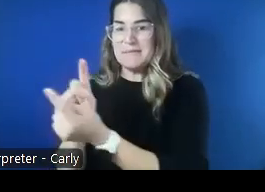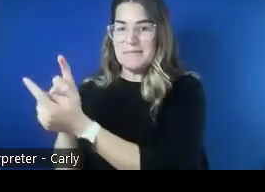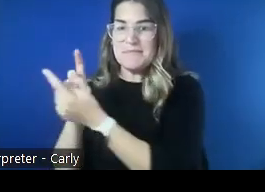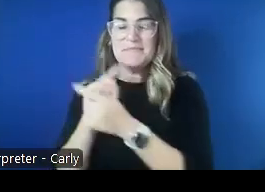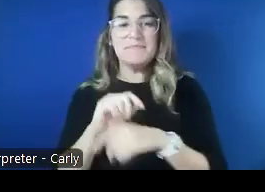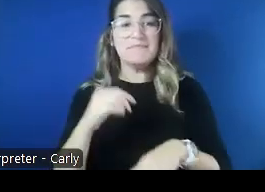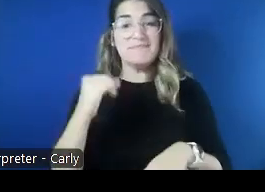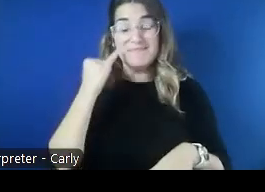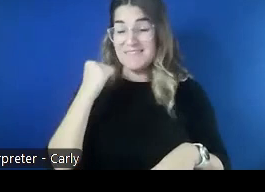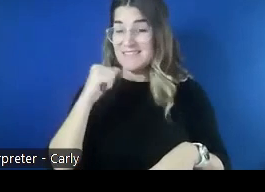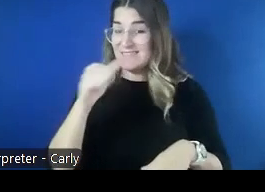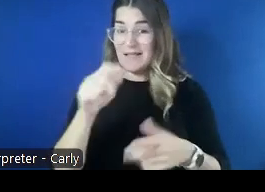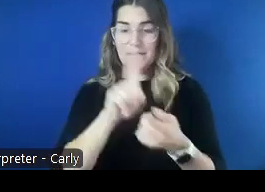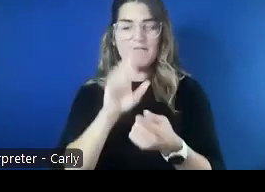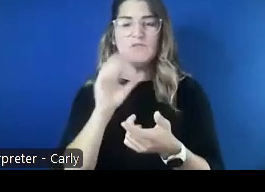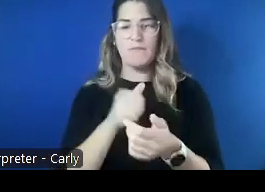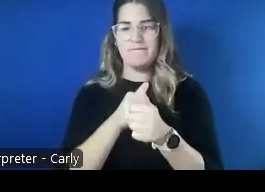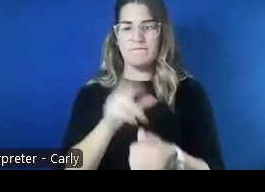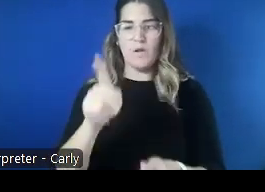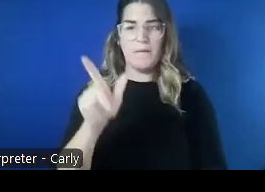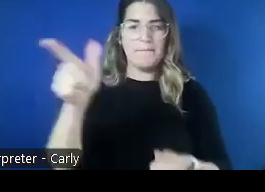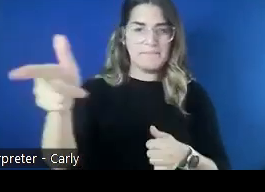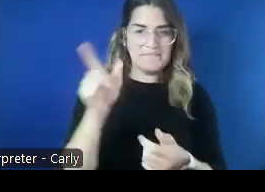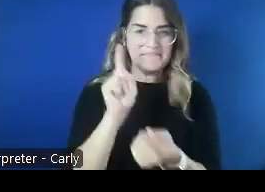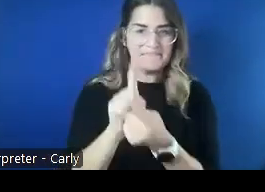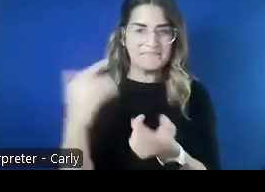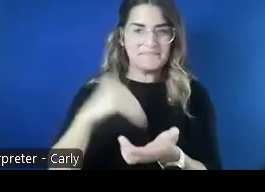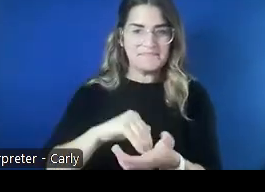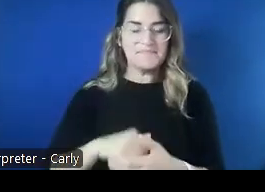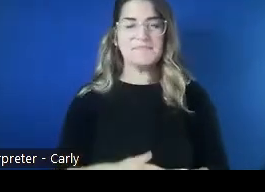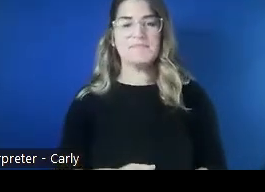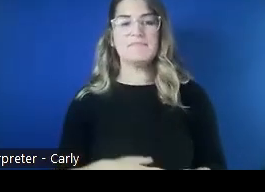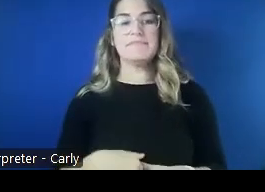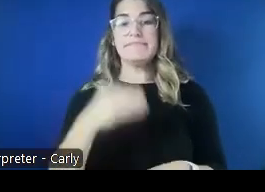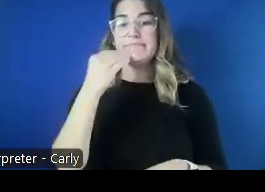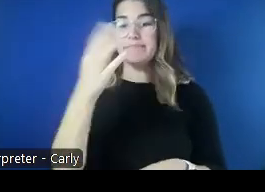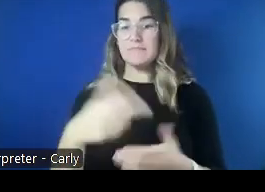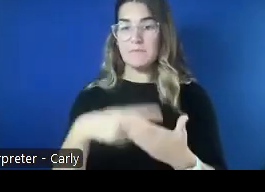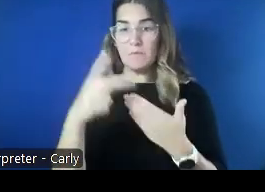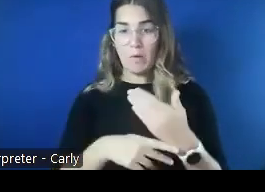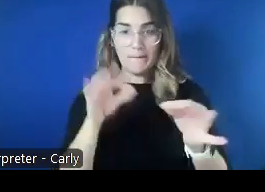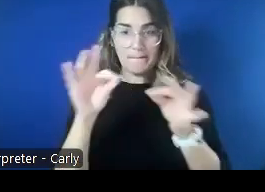after their visit um and so she meets with them she lets them know about our program she provides